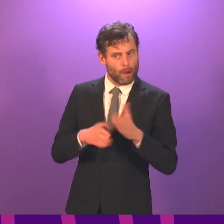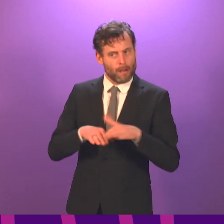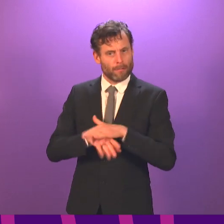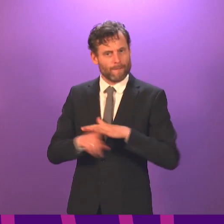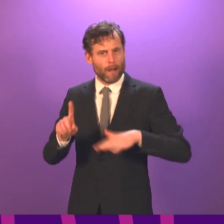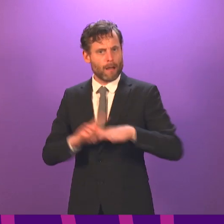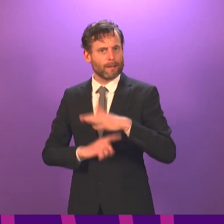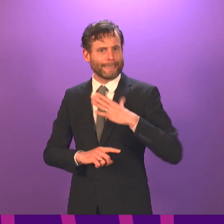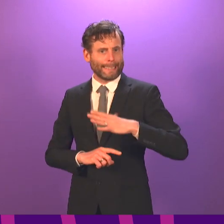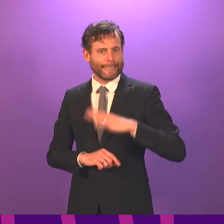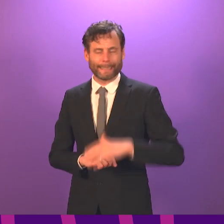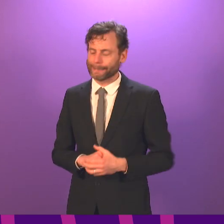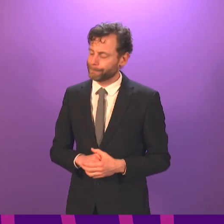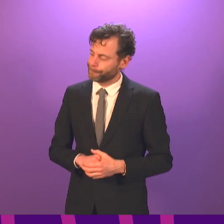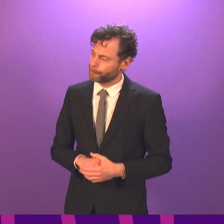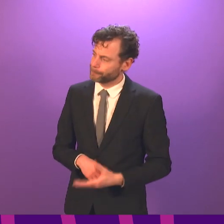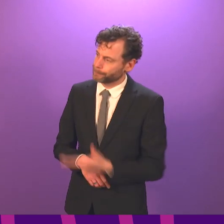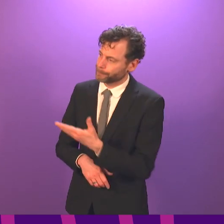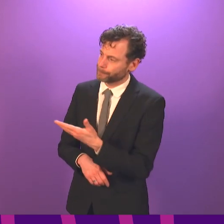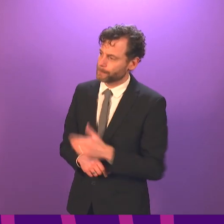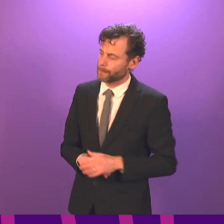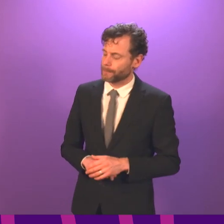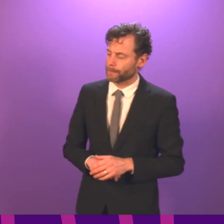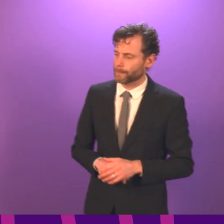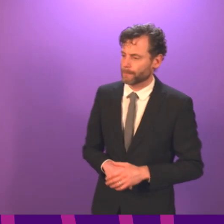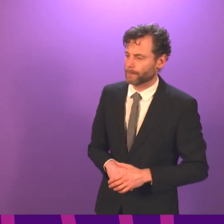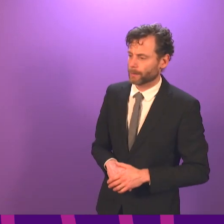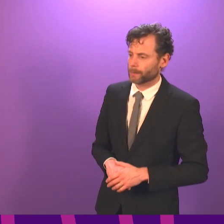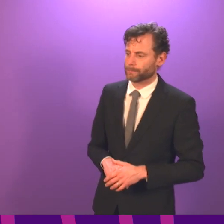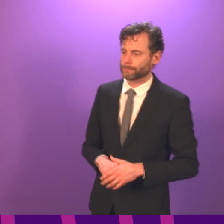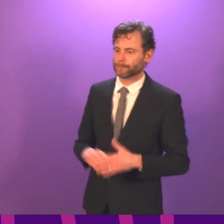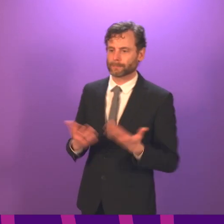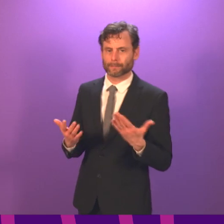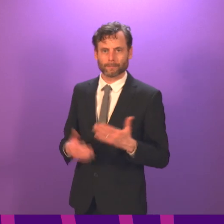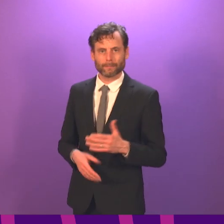Liam Kerr (North East Scotland) (Con): No one doubts the strain that Covid-19 has